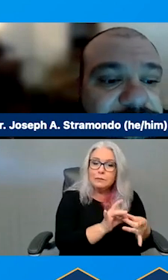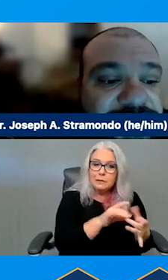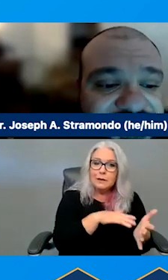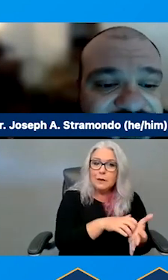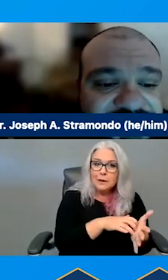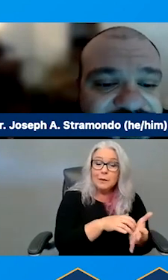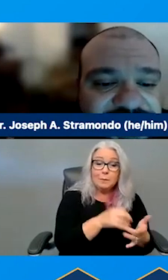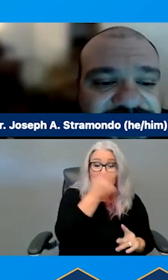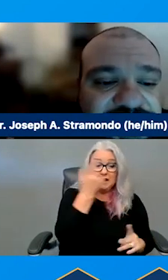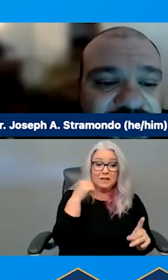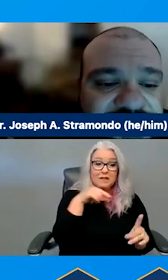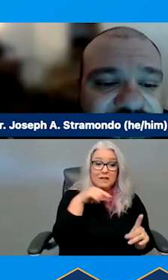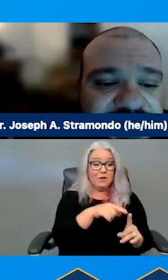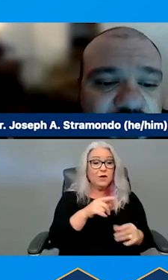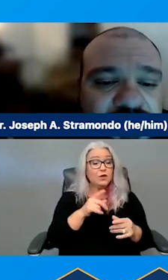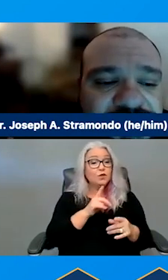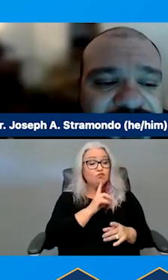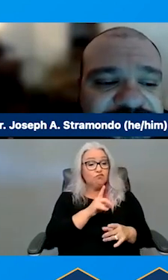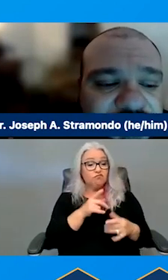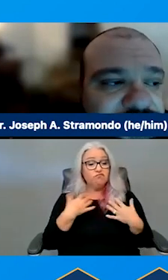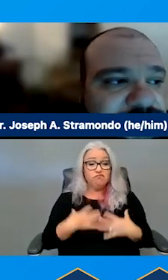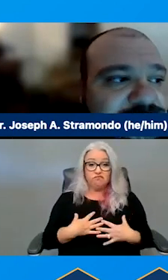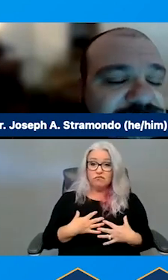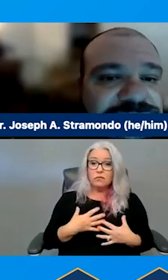because of their physiology.